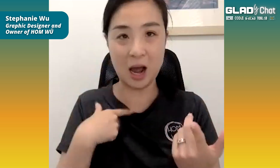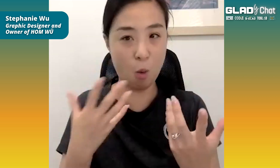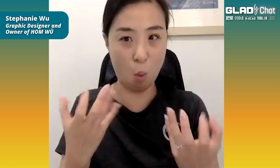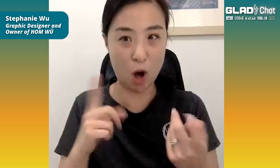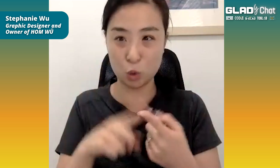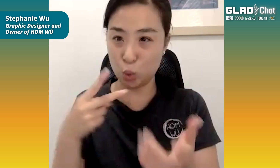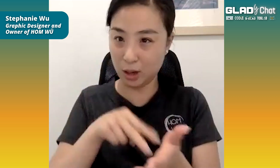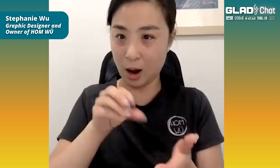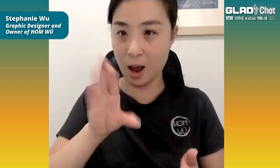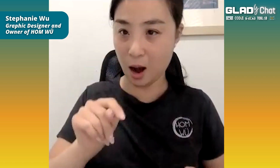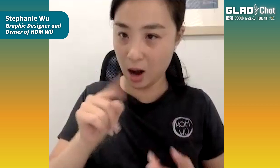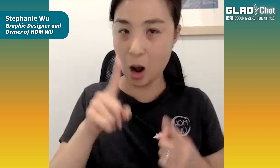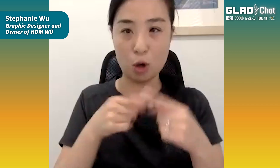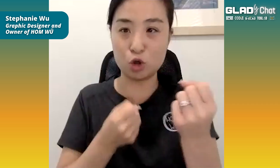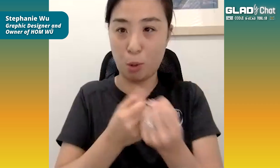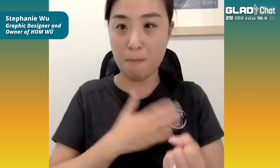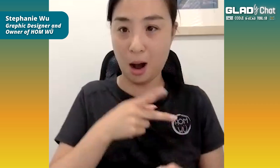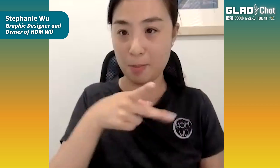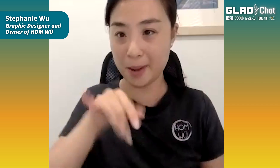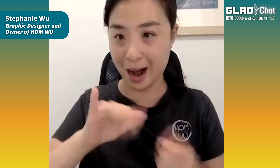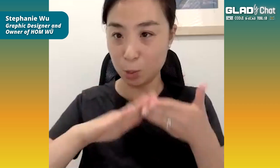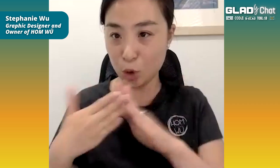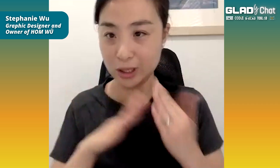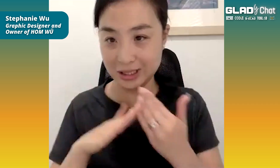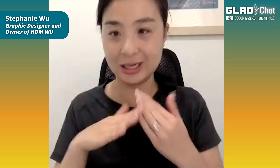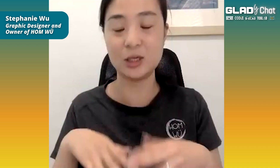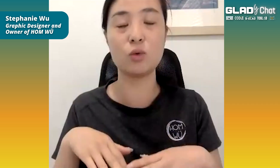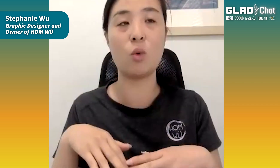I wanted to stand out, to support my AAPI community.